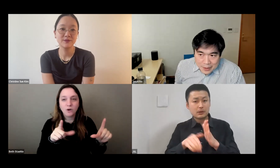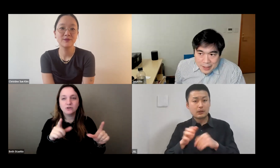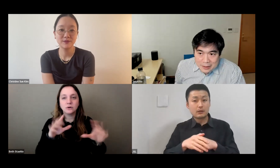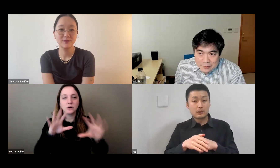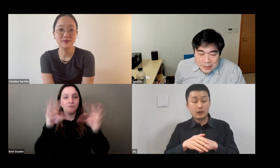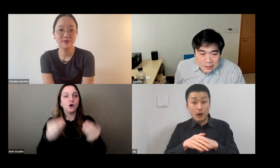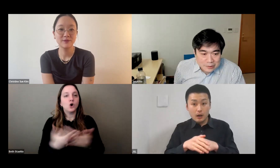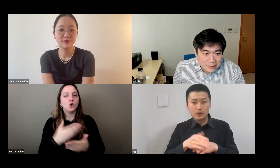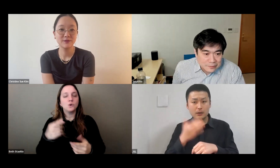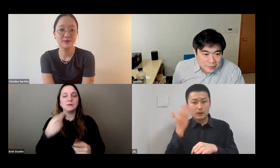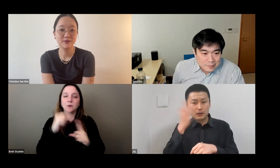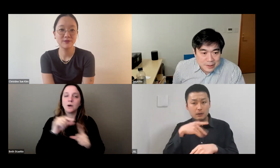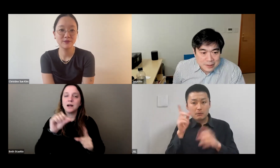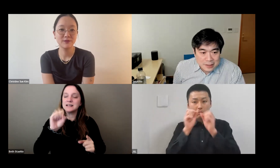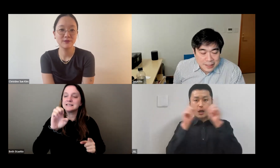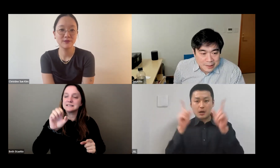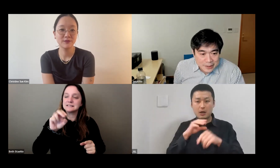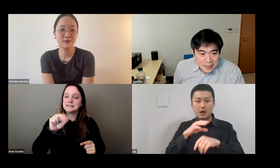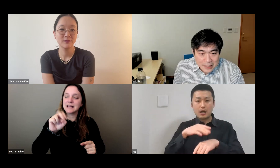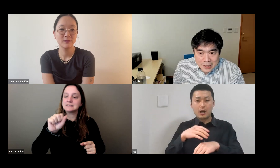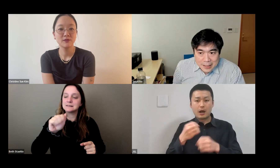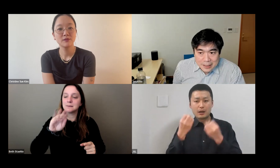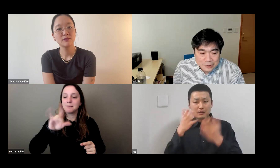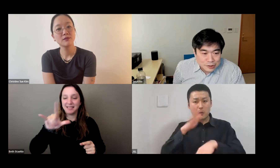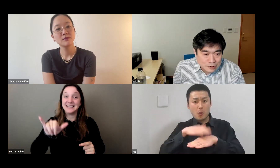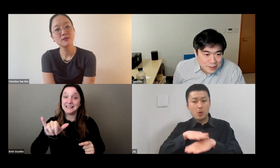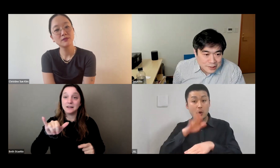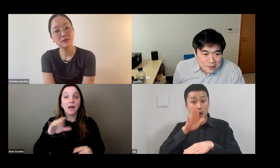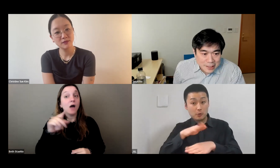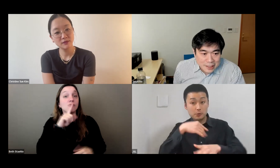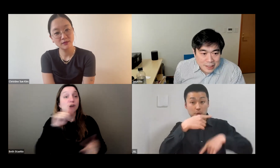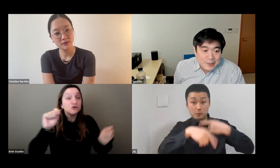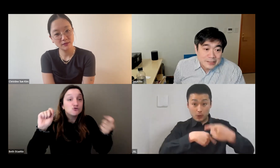and really transformed our lab, our students and MIT.